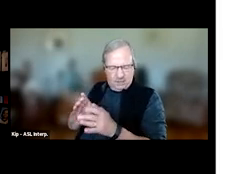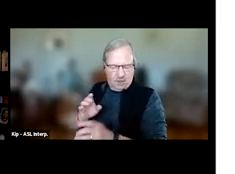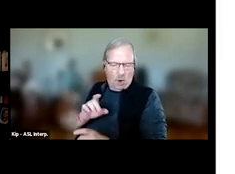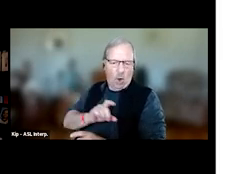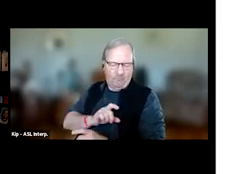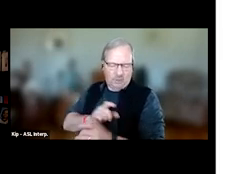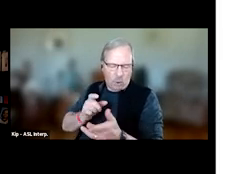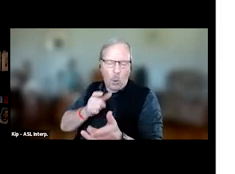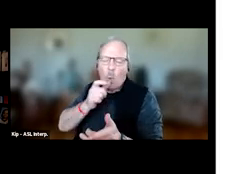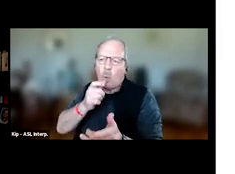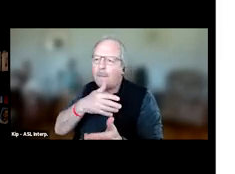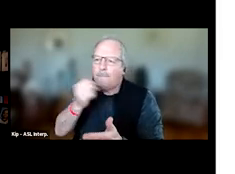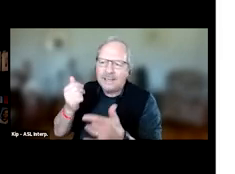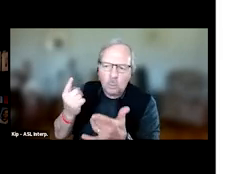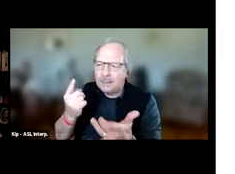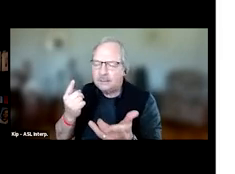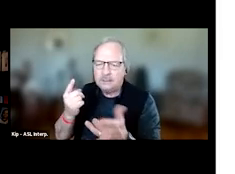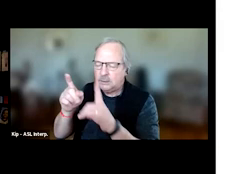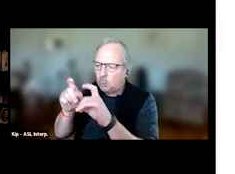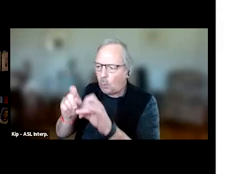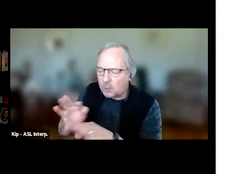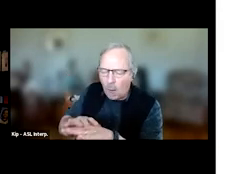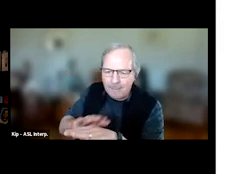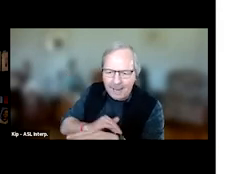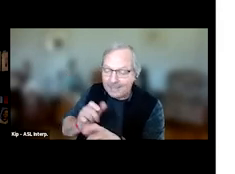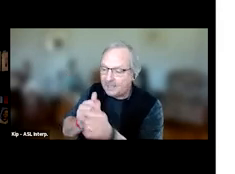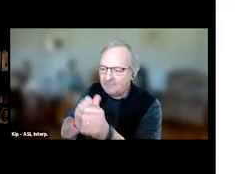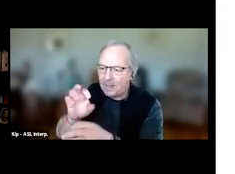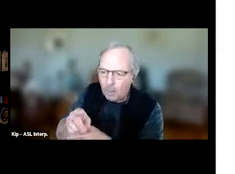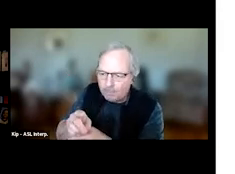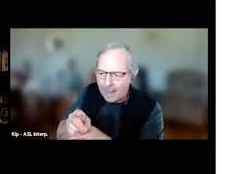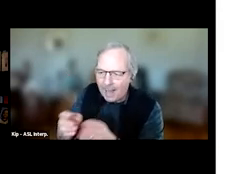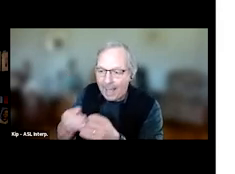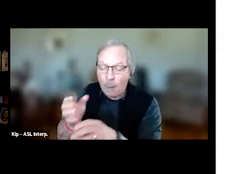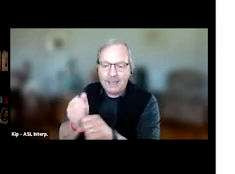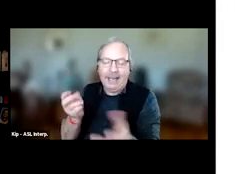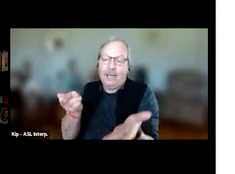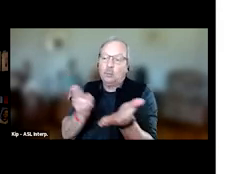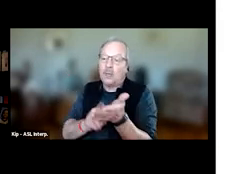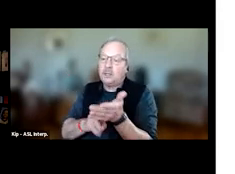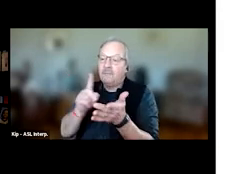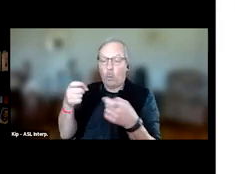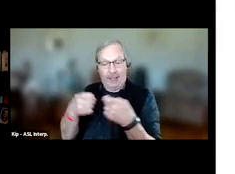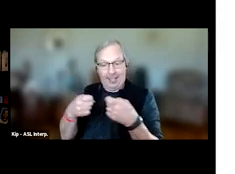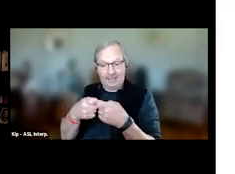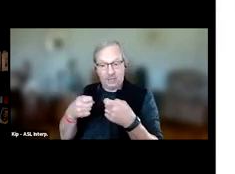who the DDS examiner is on my application? I need to follow up. How can I get registered for electronic records express,